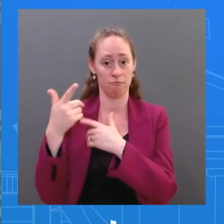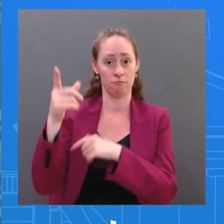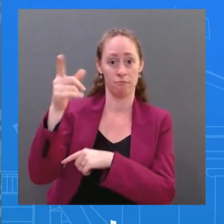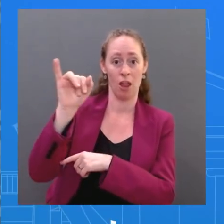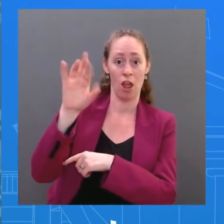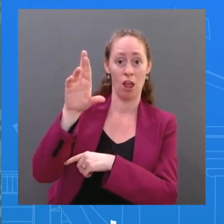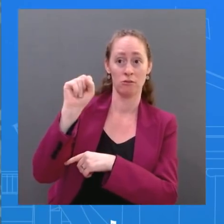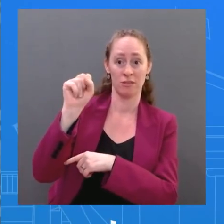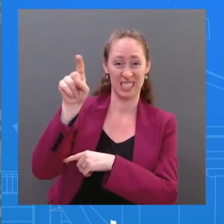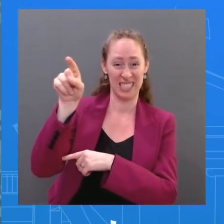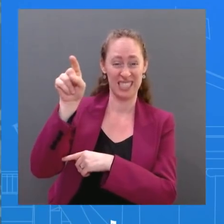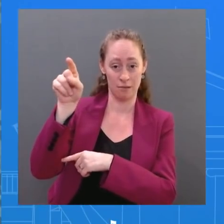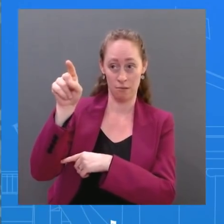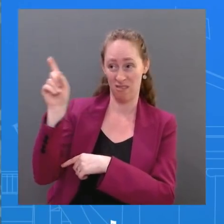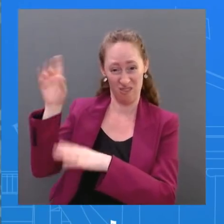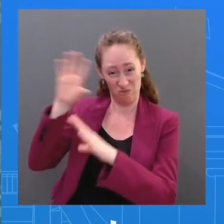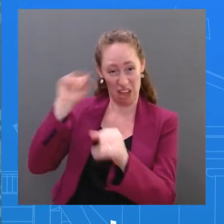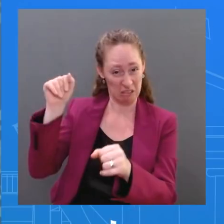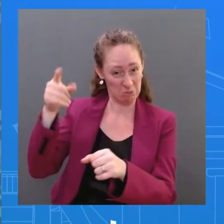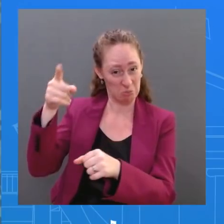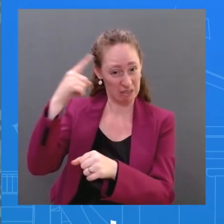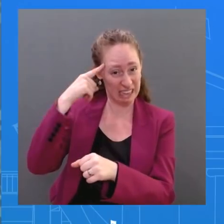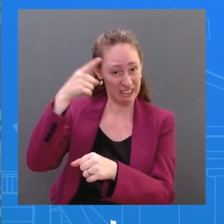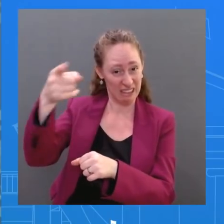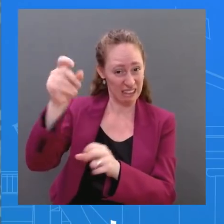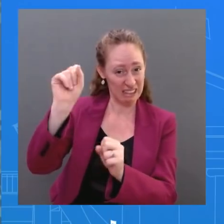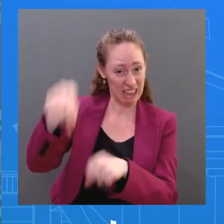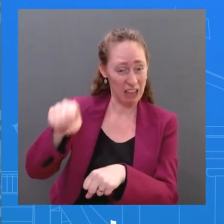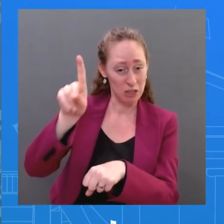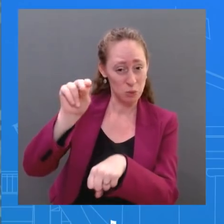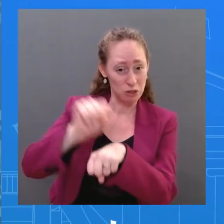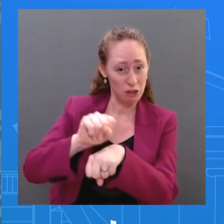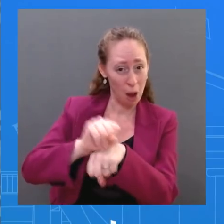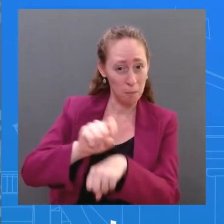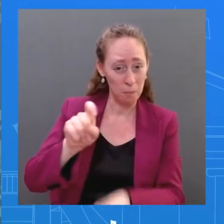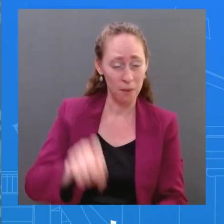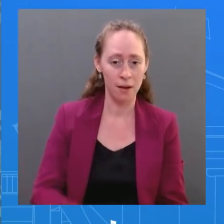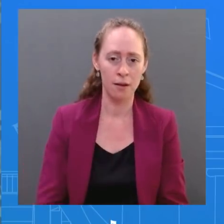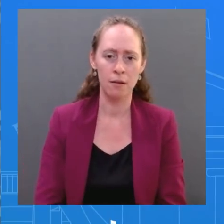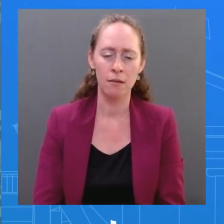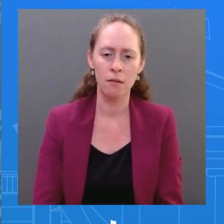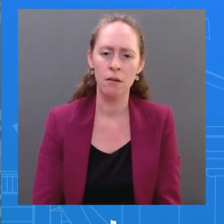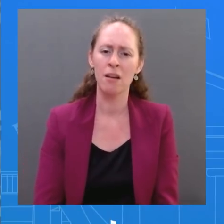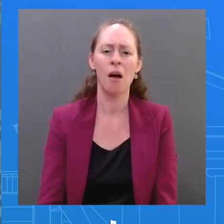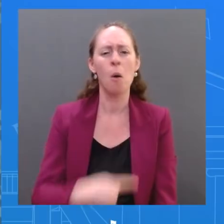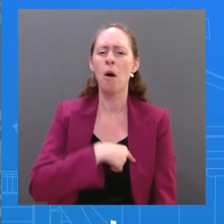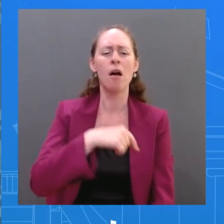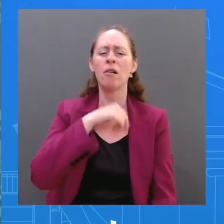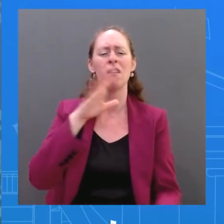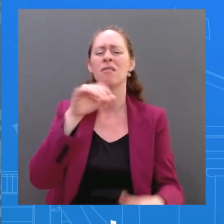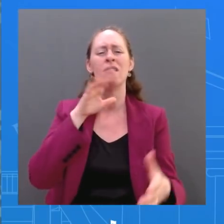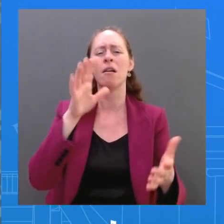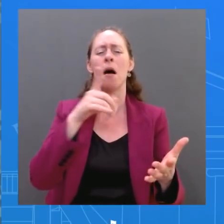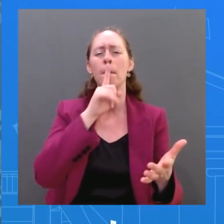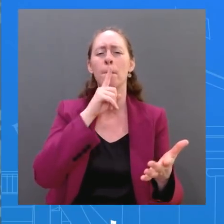Ms. Jean-Pierre: -- I -- no, I know. I'm -- I just want to -- since you gave me the opportunity, Michael, I want to take it. The Press: Okay. Okay. Ms. Jean-Pierre: So any -- any questions